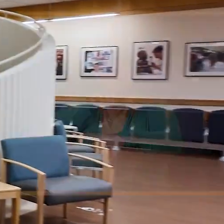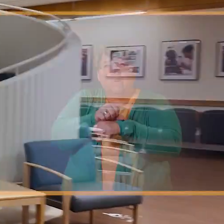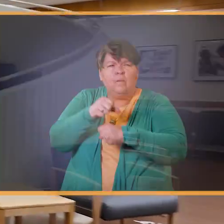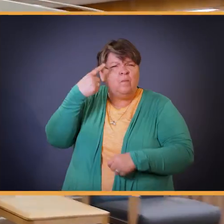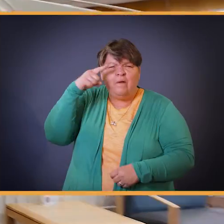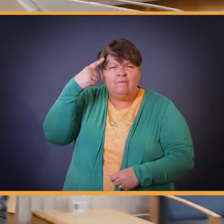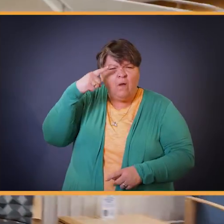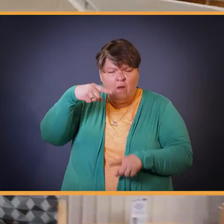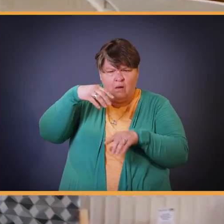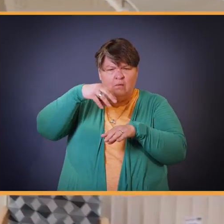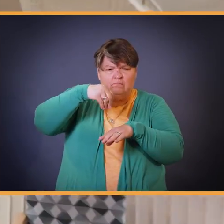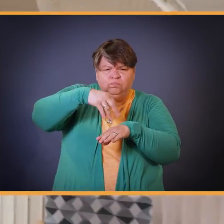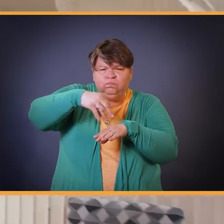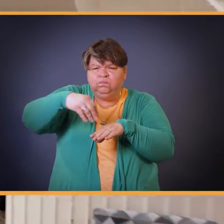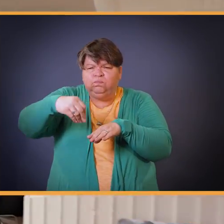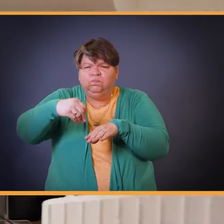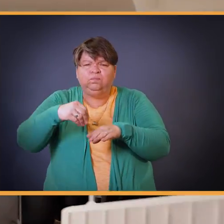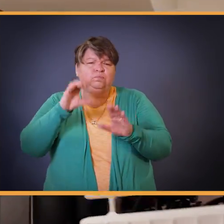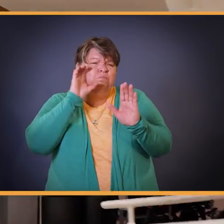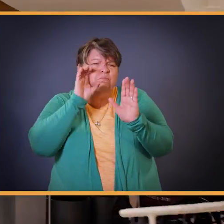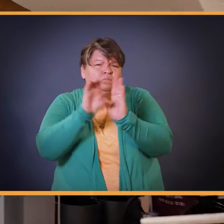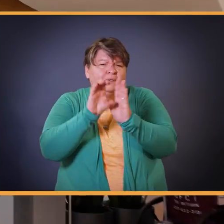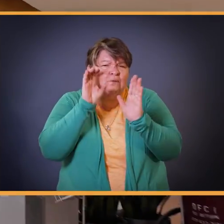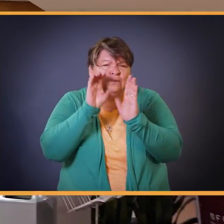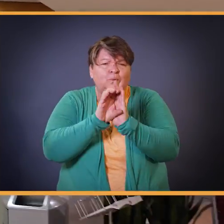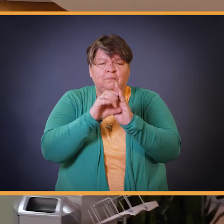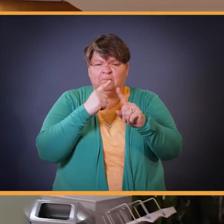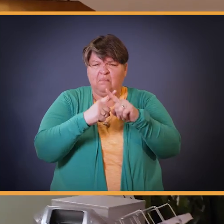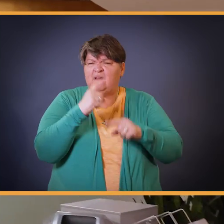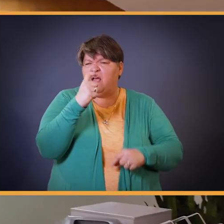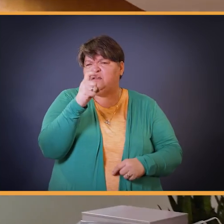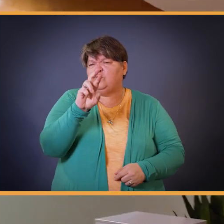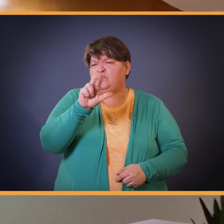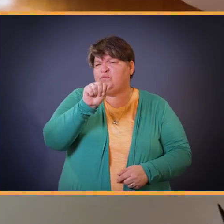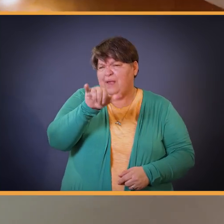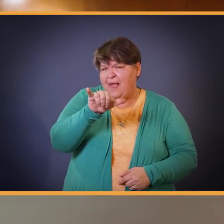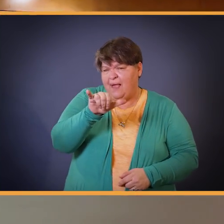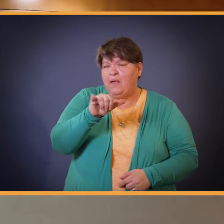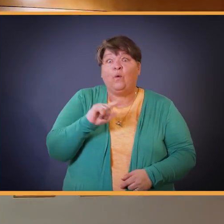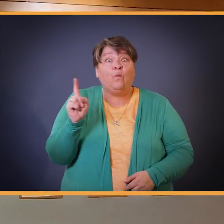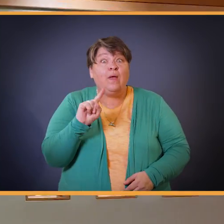For imaging appointments at Dana Farber, like mammograms, ultrasounds and X-rays,